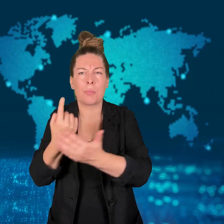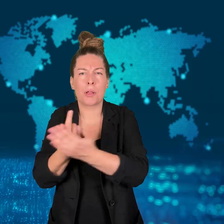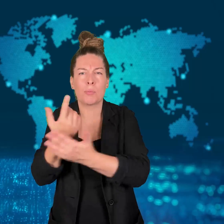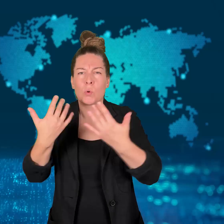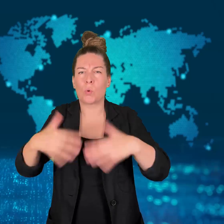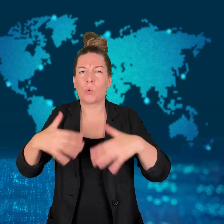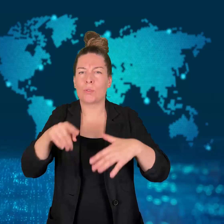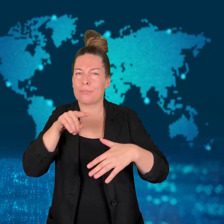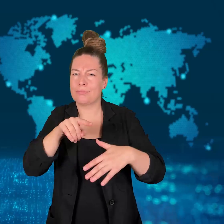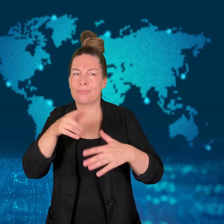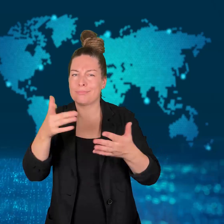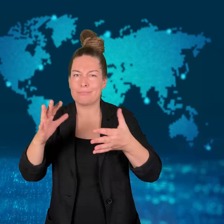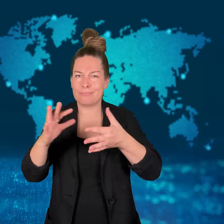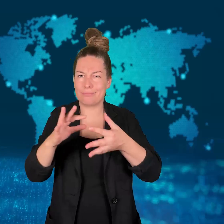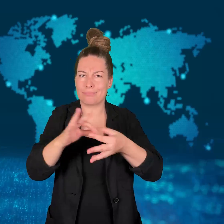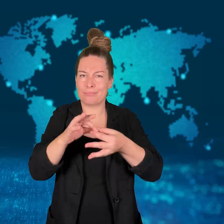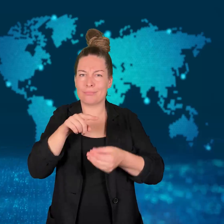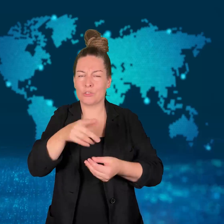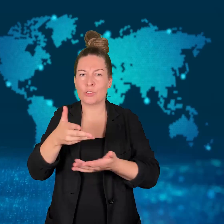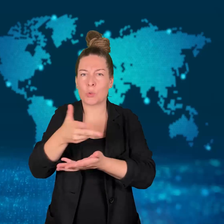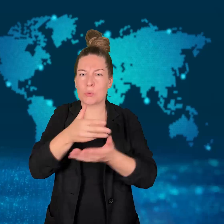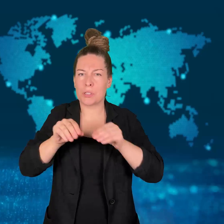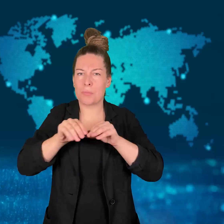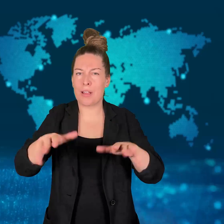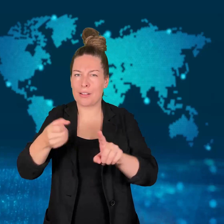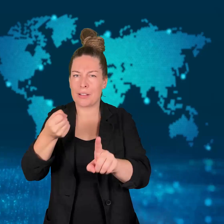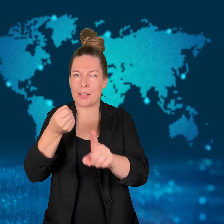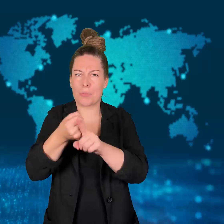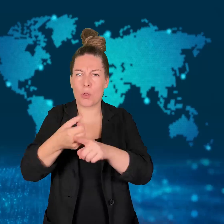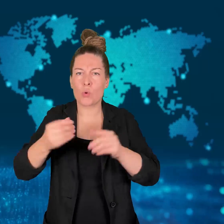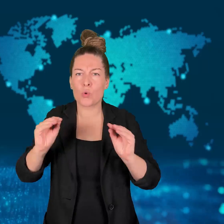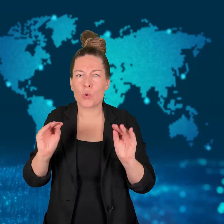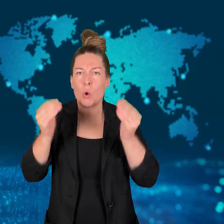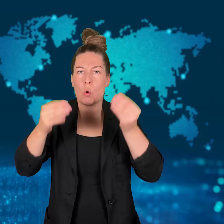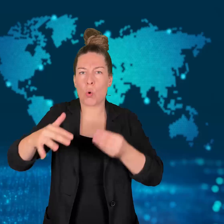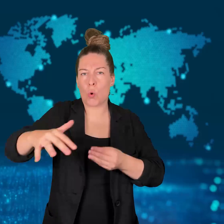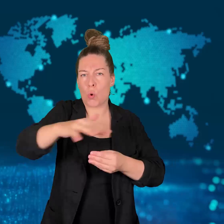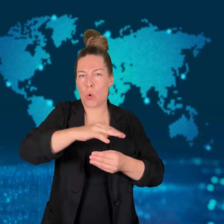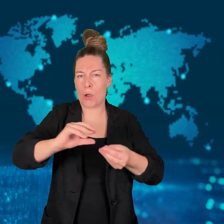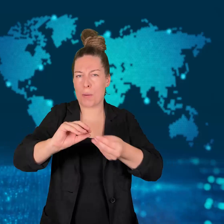However, the country's eSafety Commissioner is